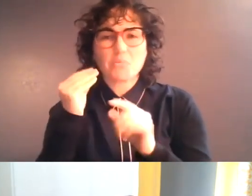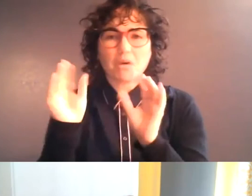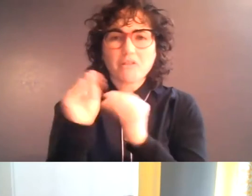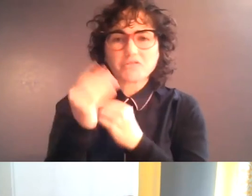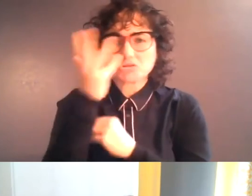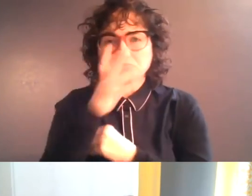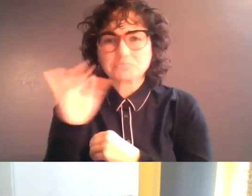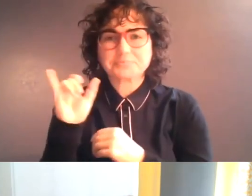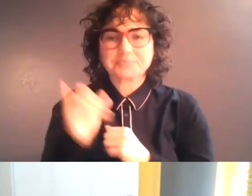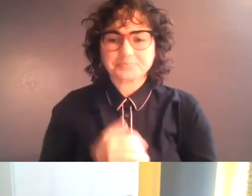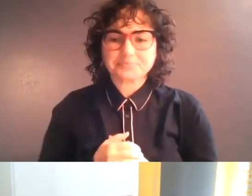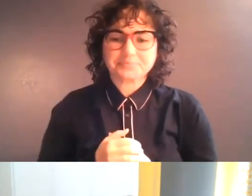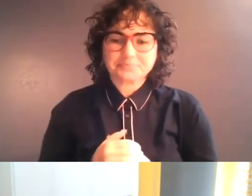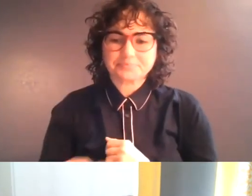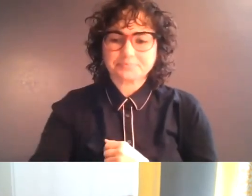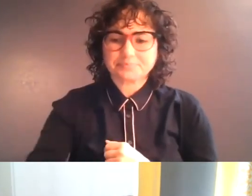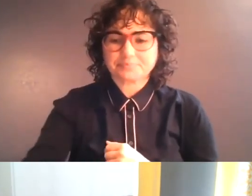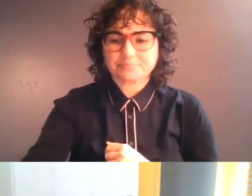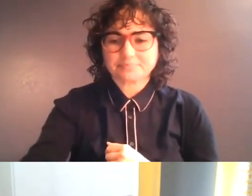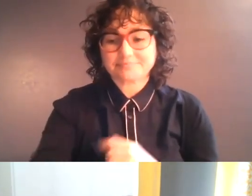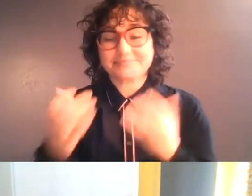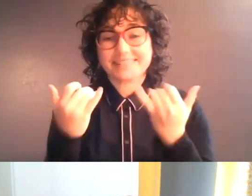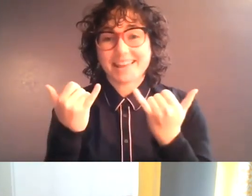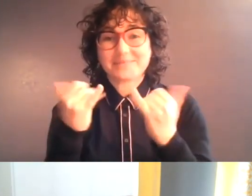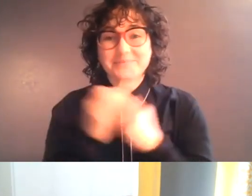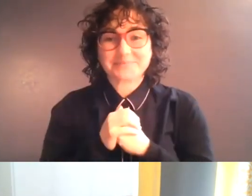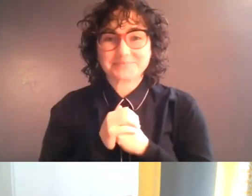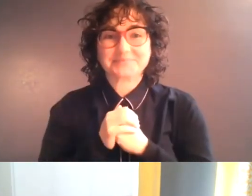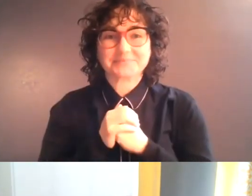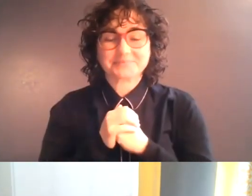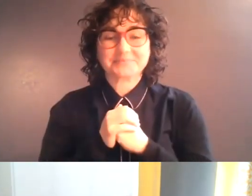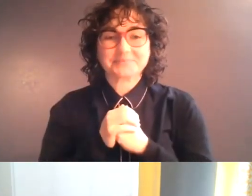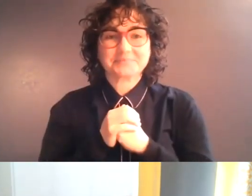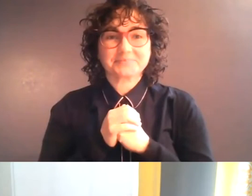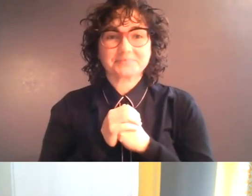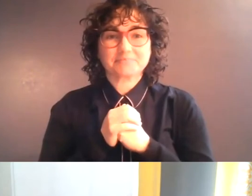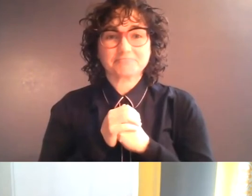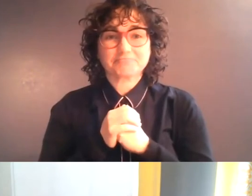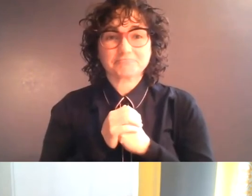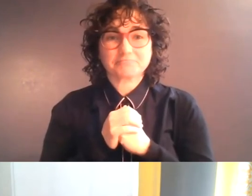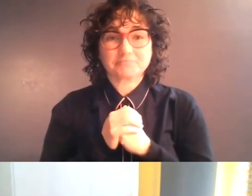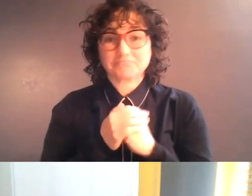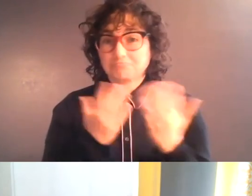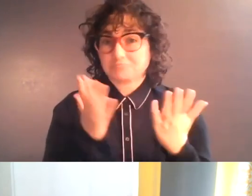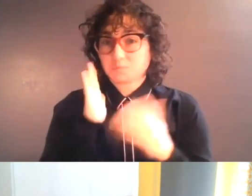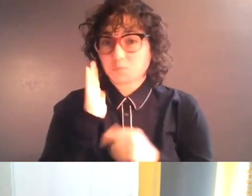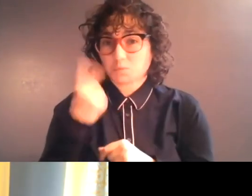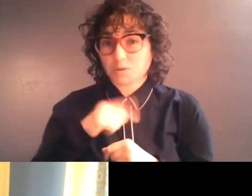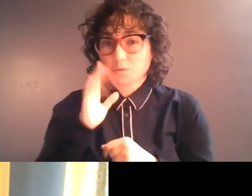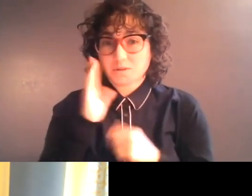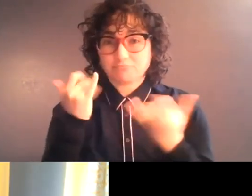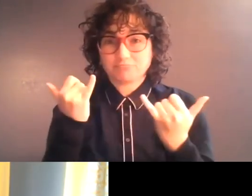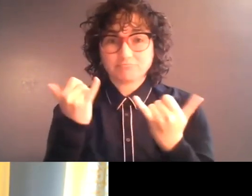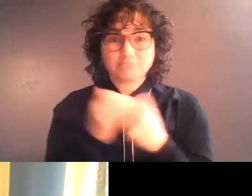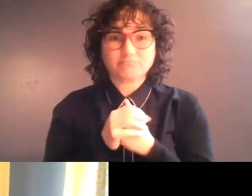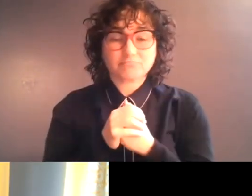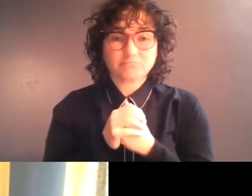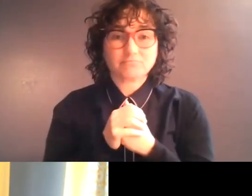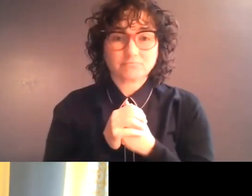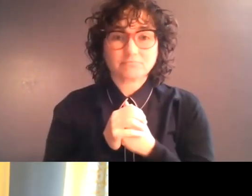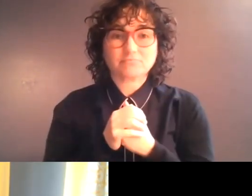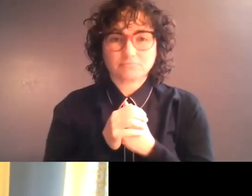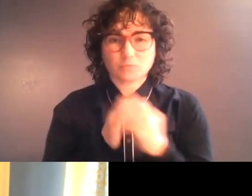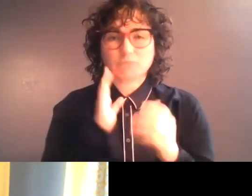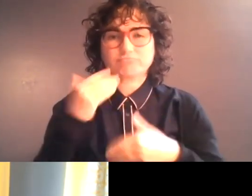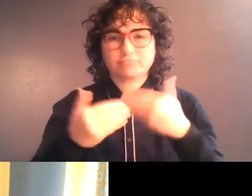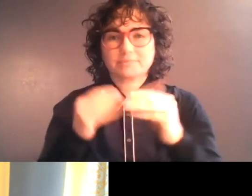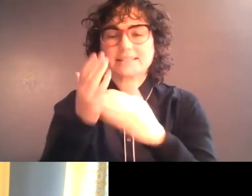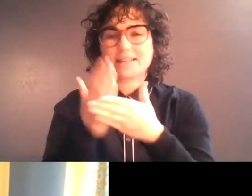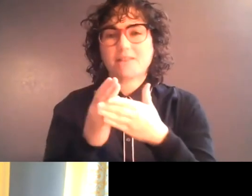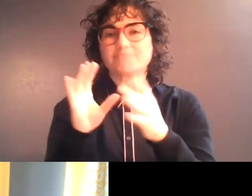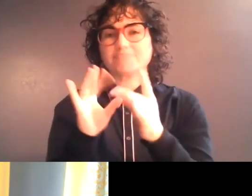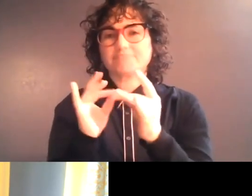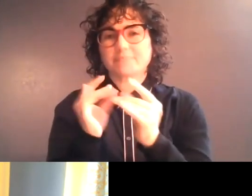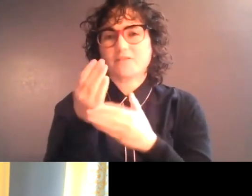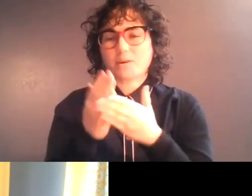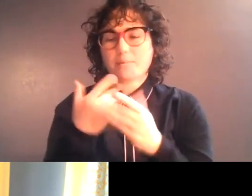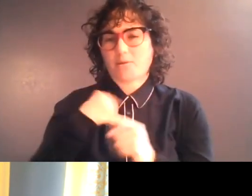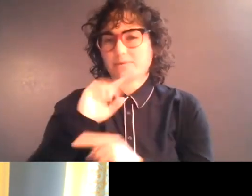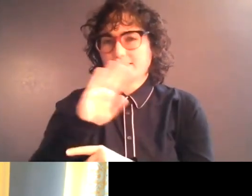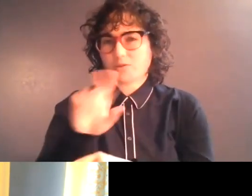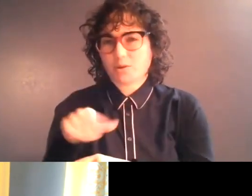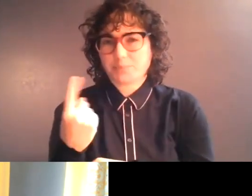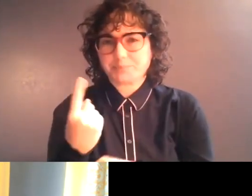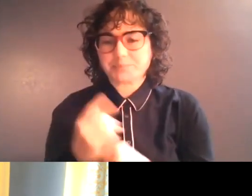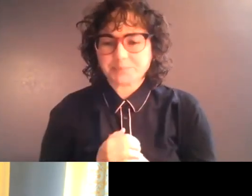So now, without further adieu, um, we will move into excerpts from I WAS NEVER ALONE.